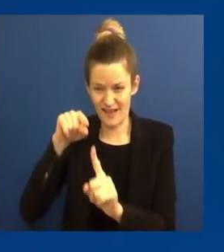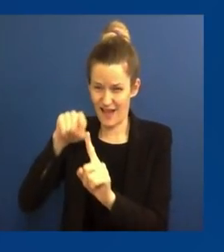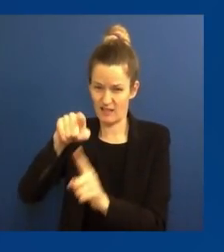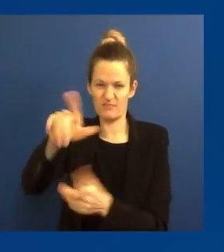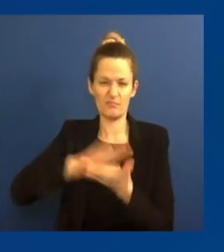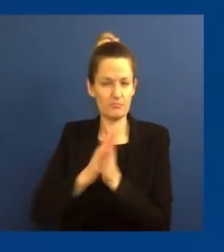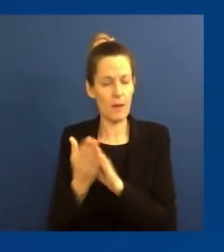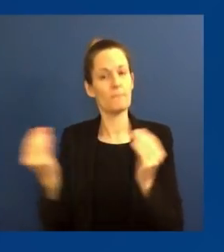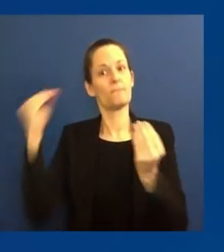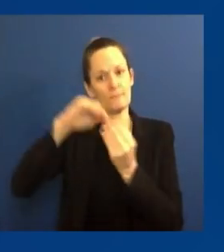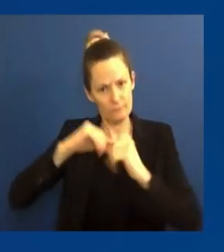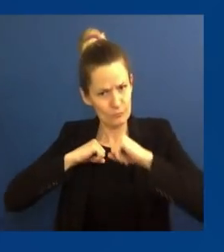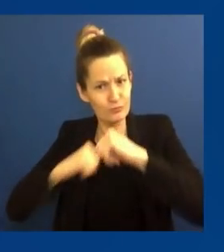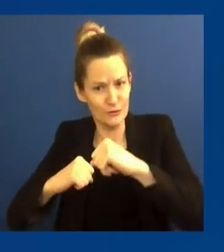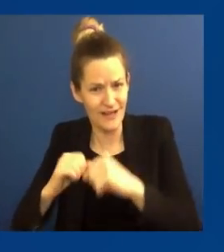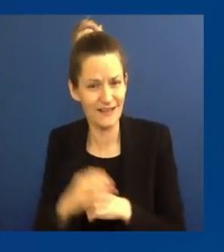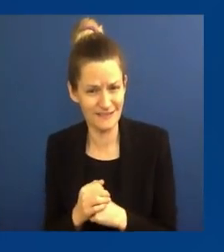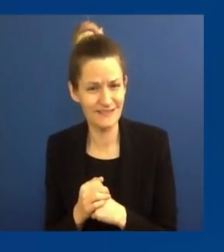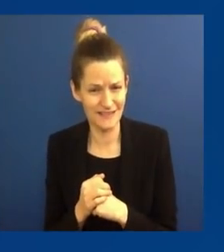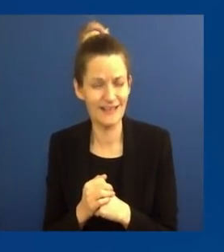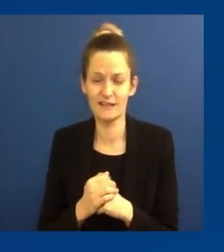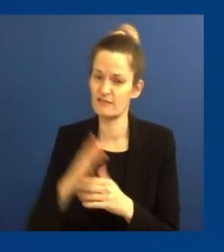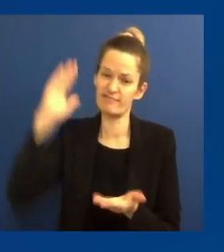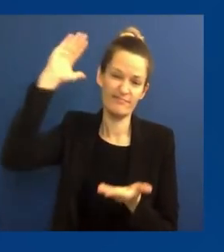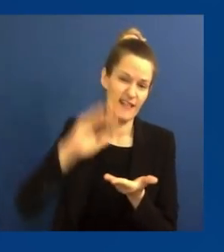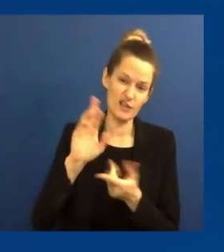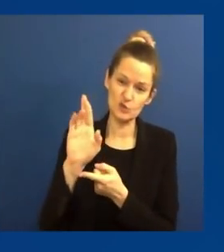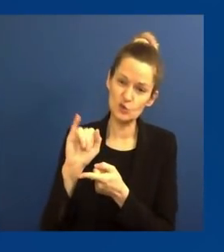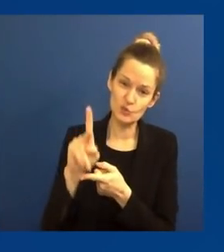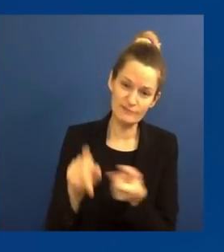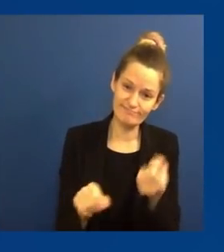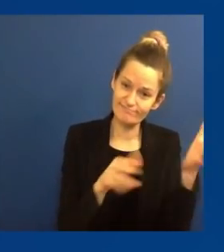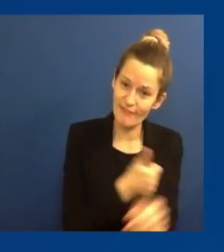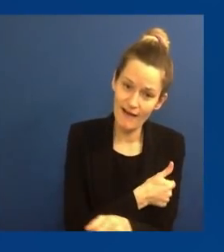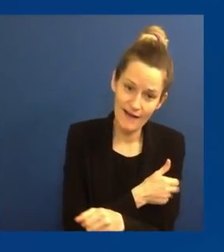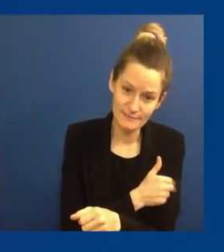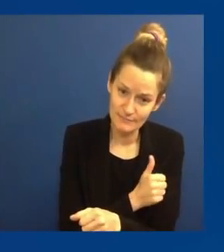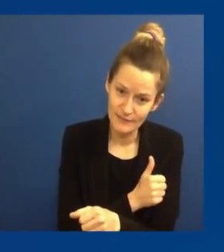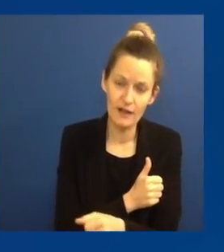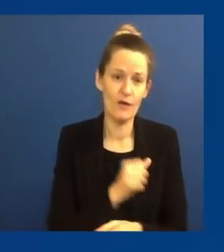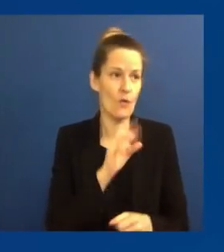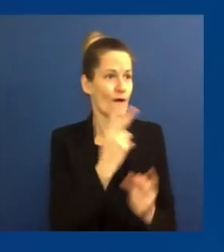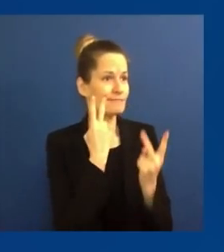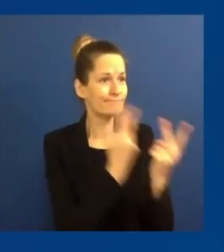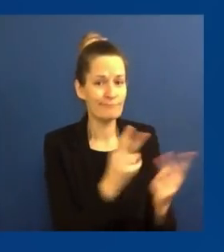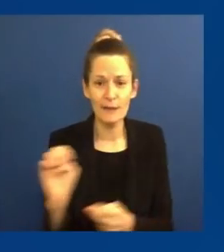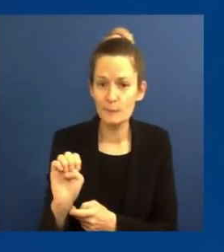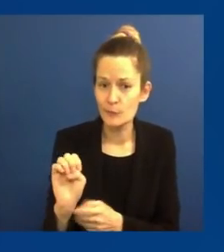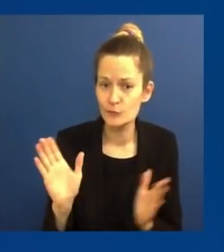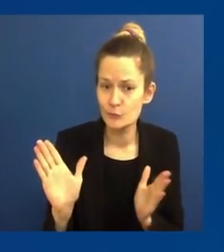urgent care clinic visits, and hospitalizations. An additional study also published today